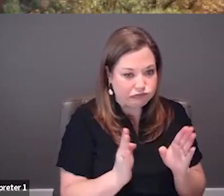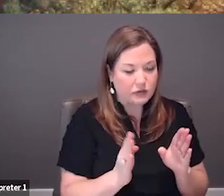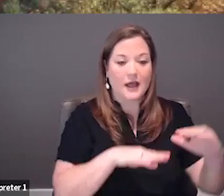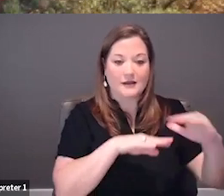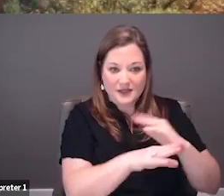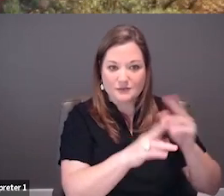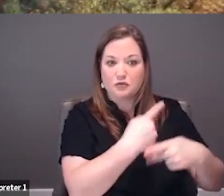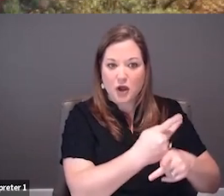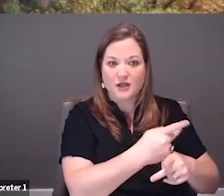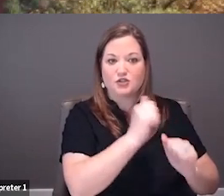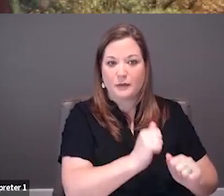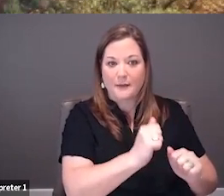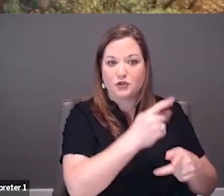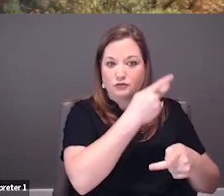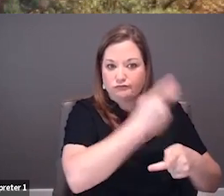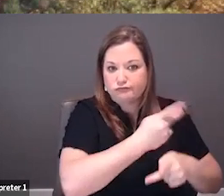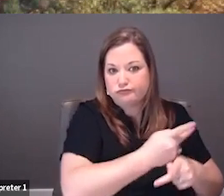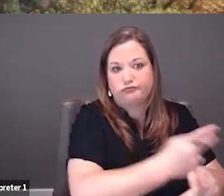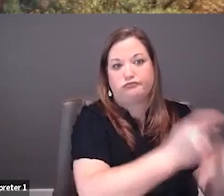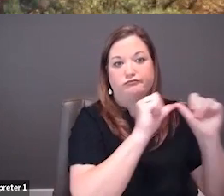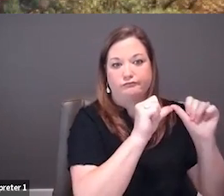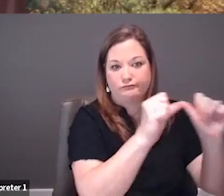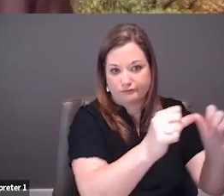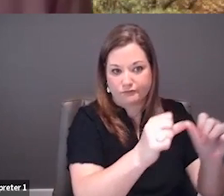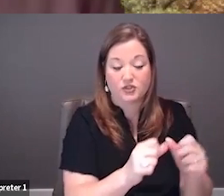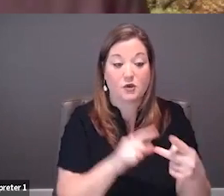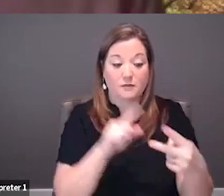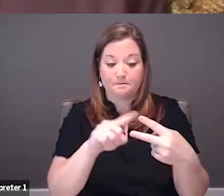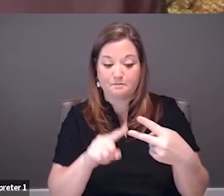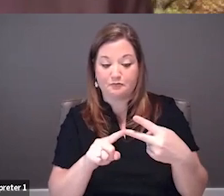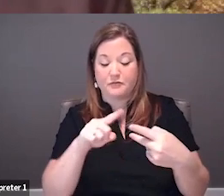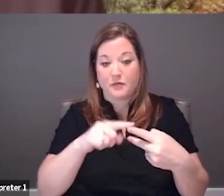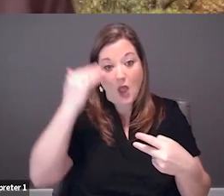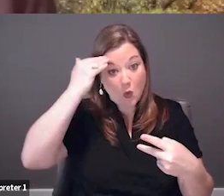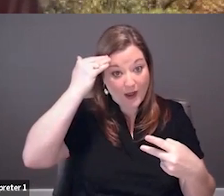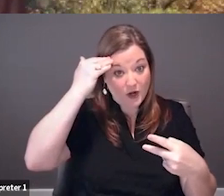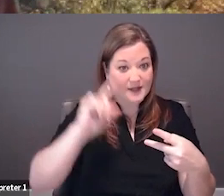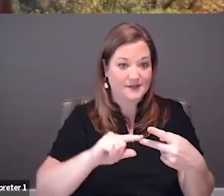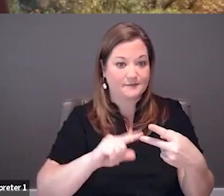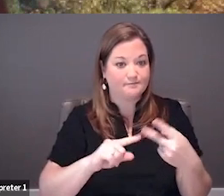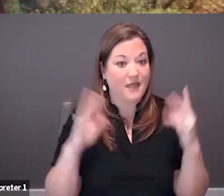I'd like to unpack both of those things, awareness and complexity or perception of complexity,